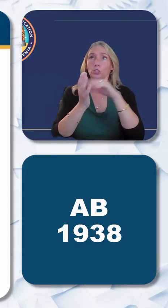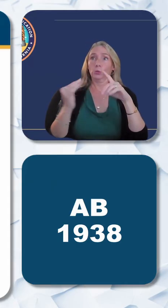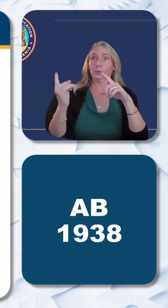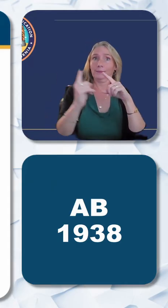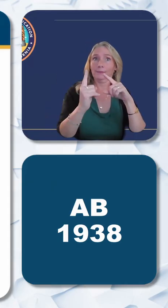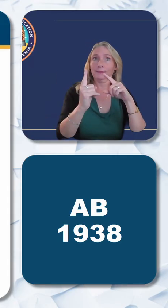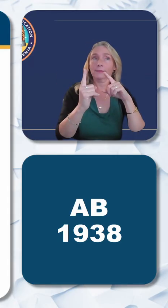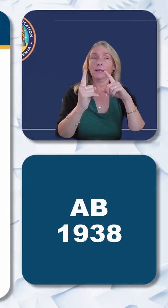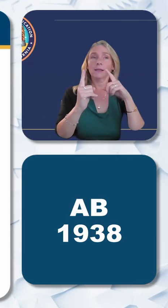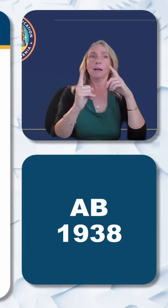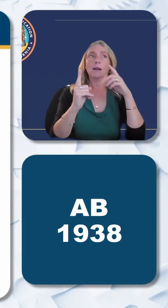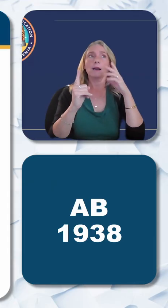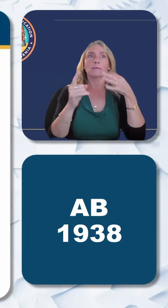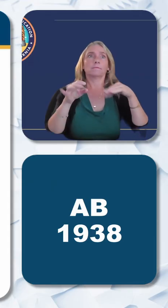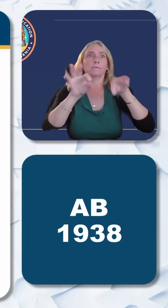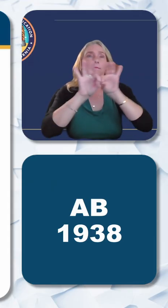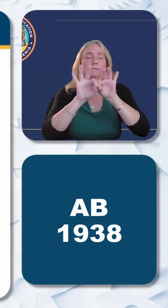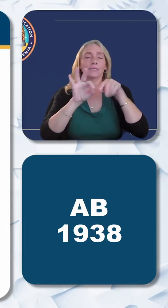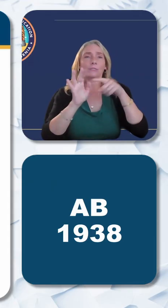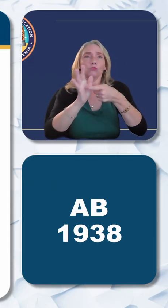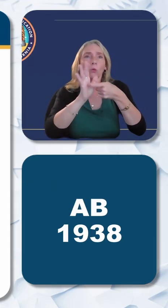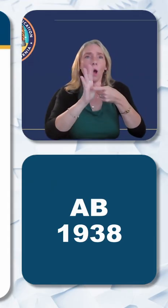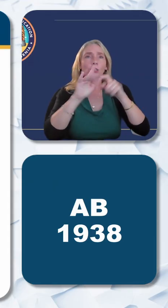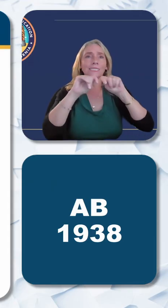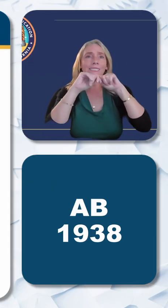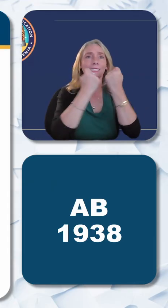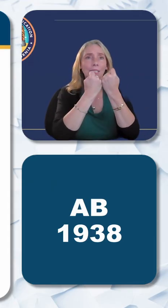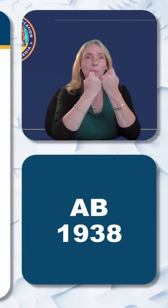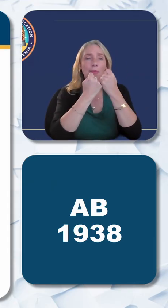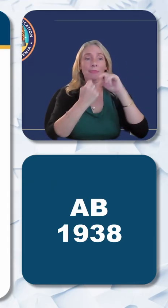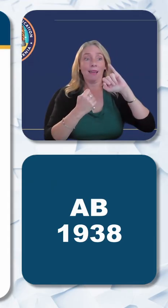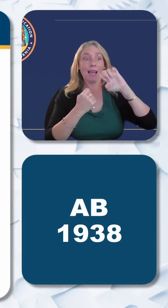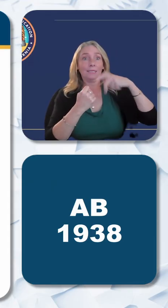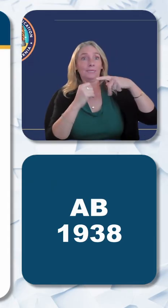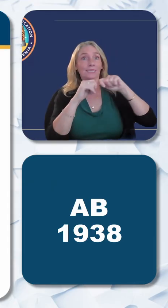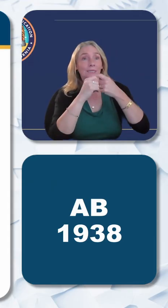We have to think about a student, and